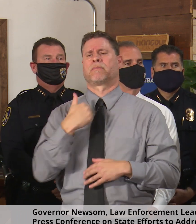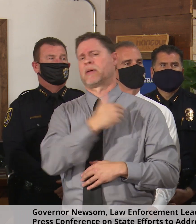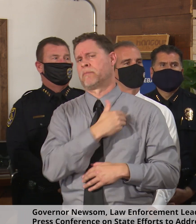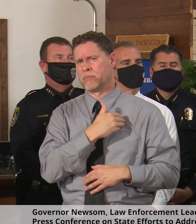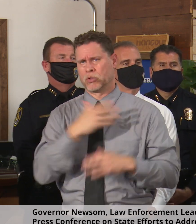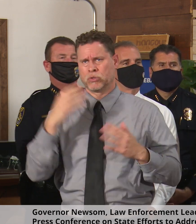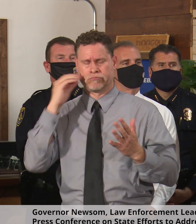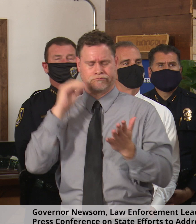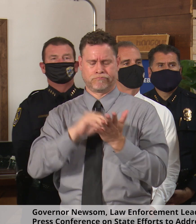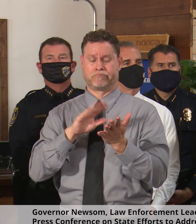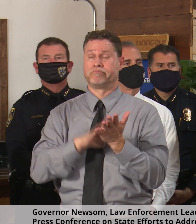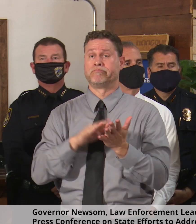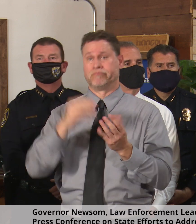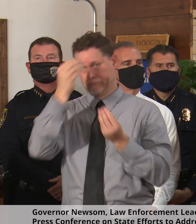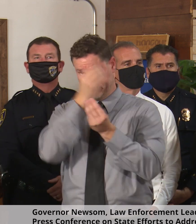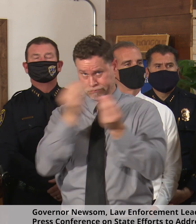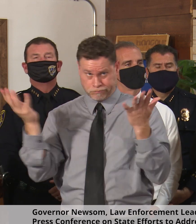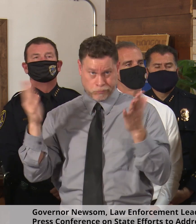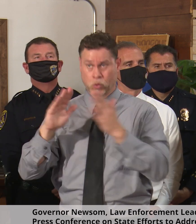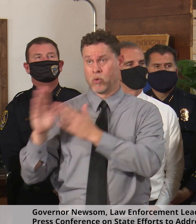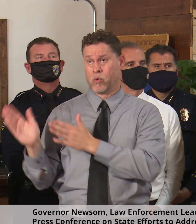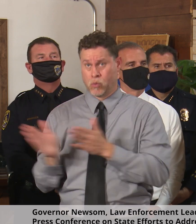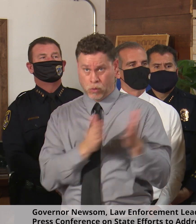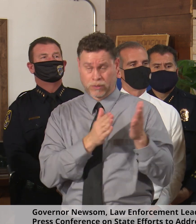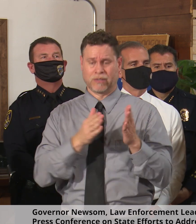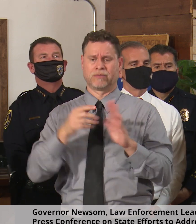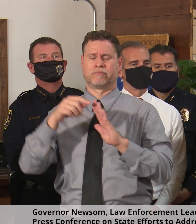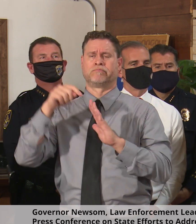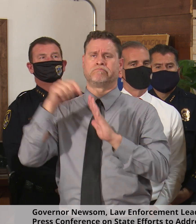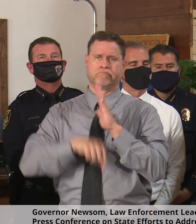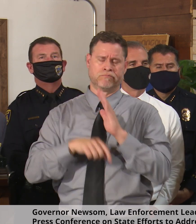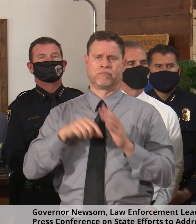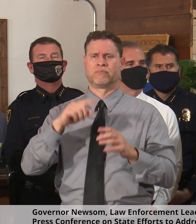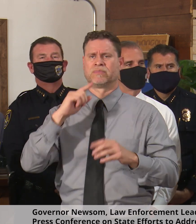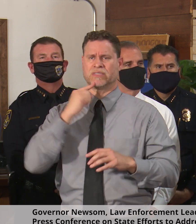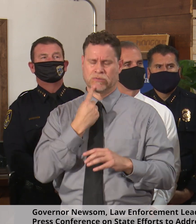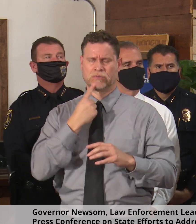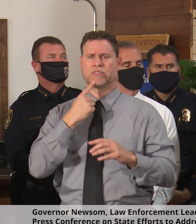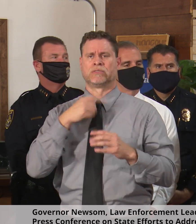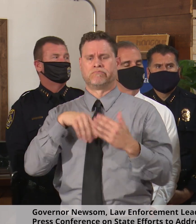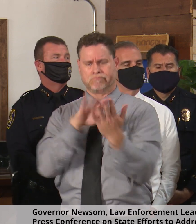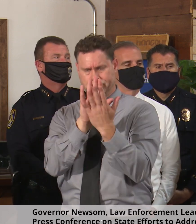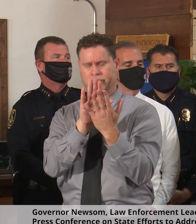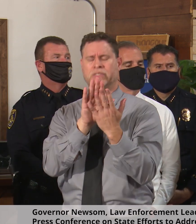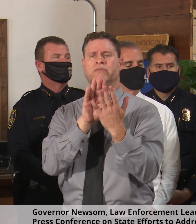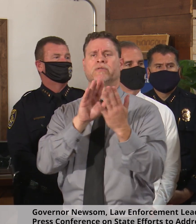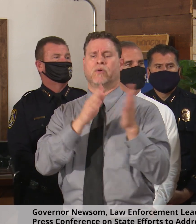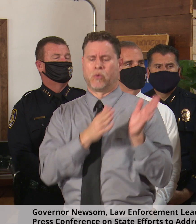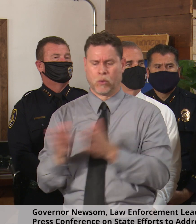noted we've been organized in a very deliberative manner to address the issue of organized retail